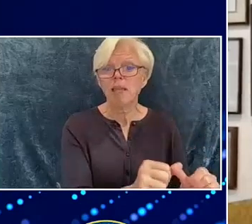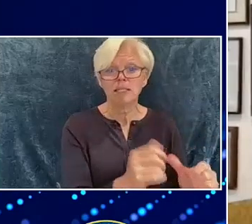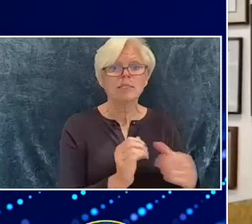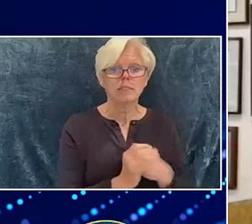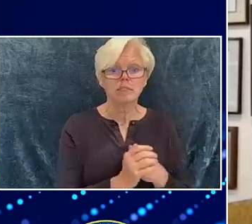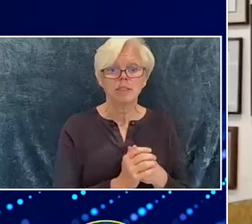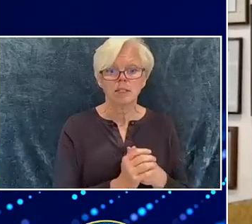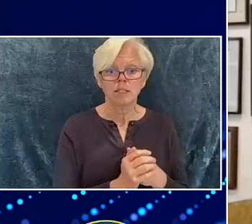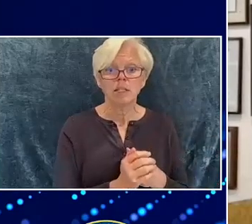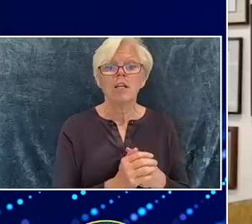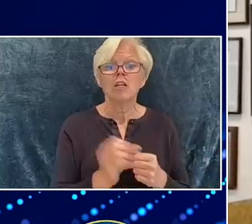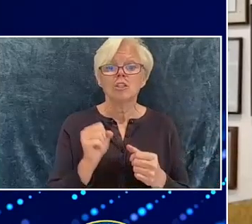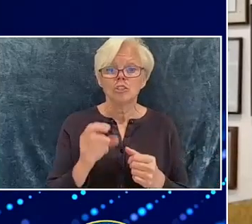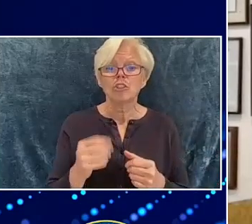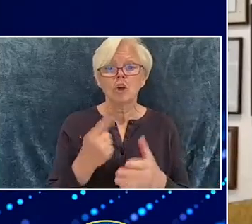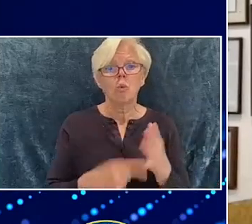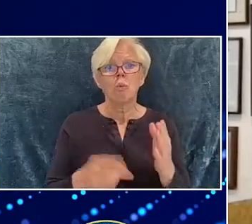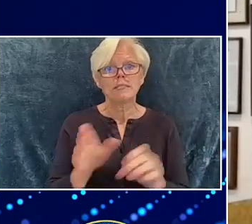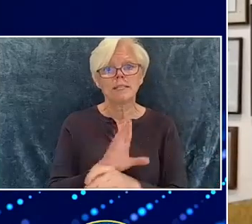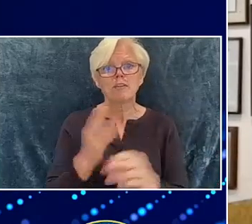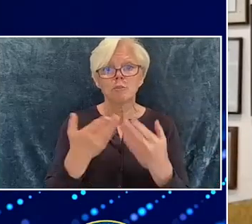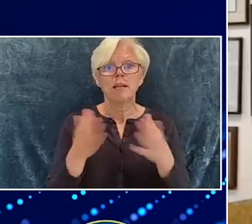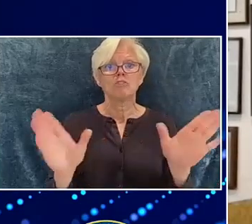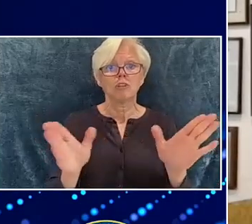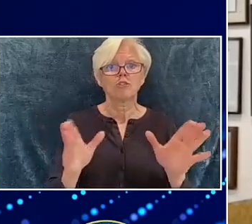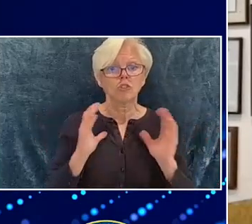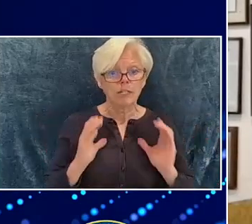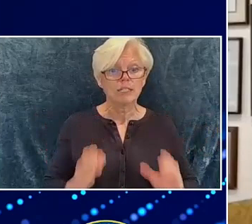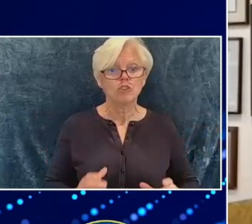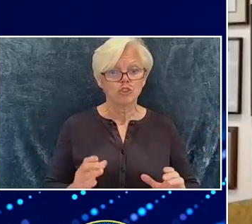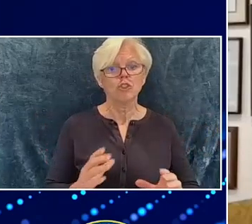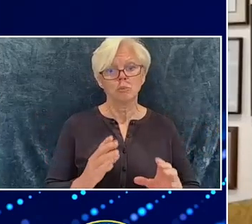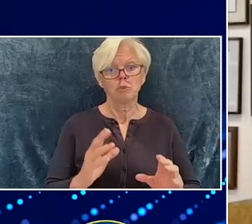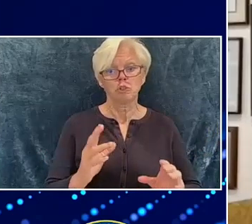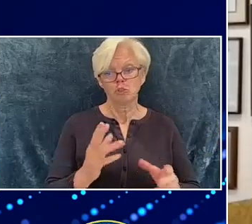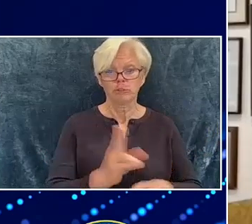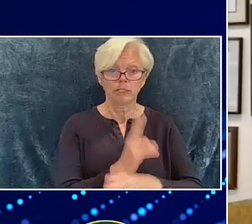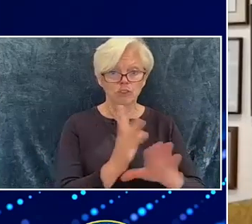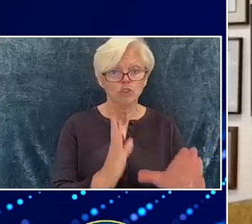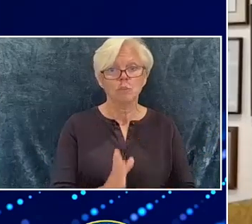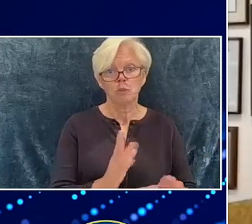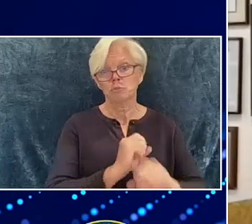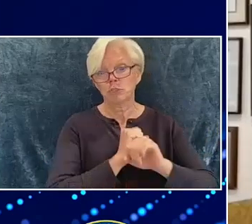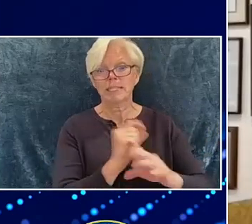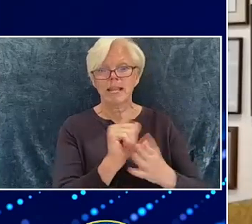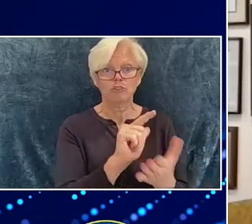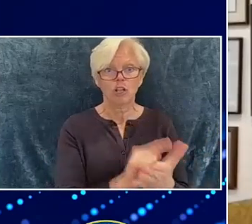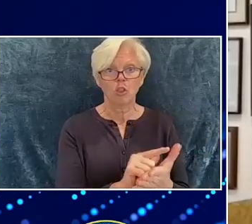general consumer protection laws remain the authority of the state to enforce.